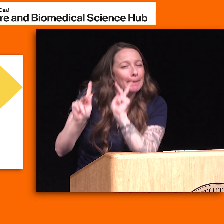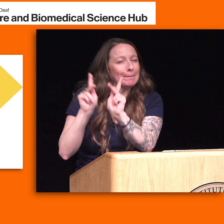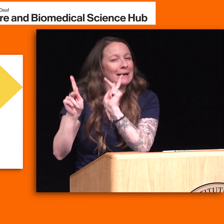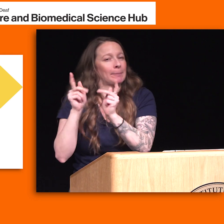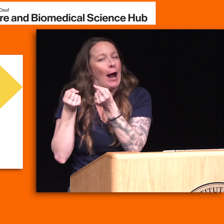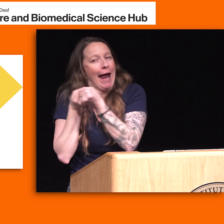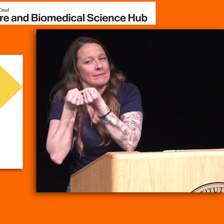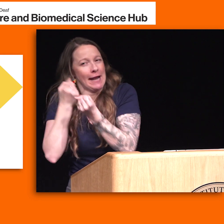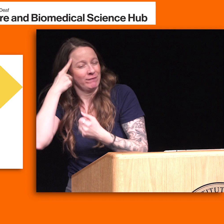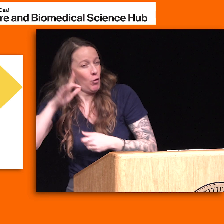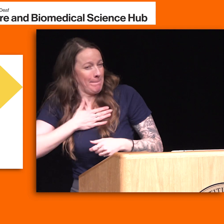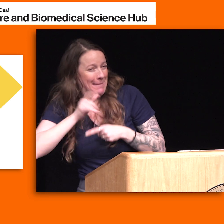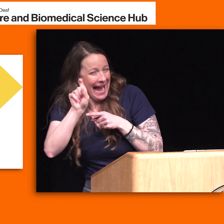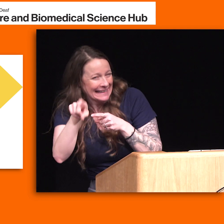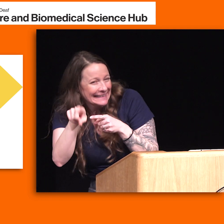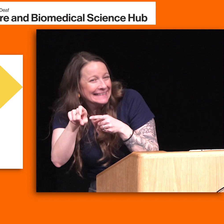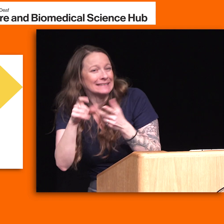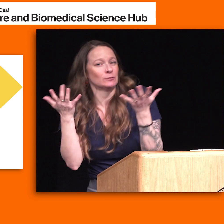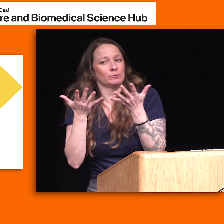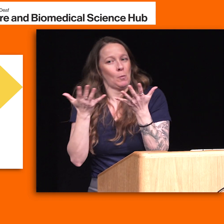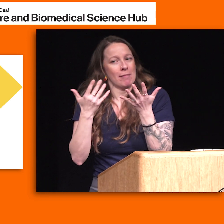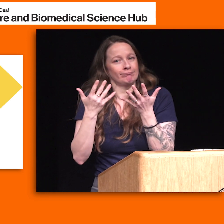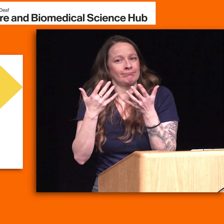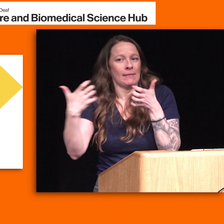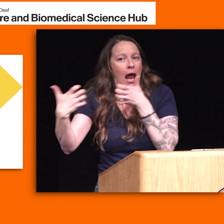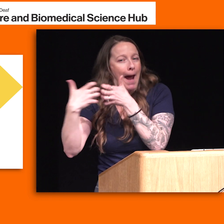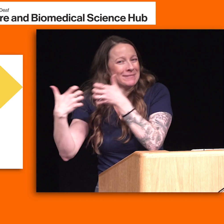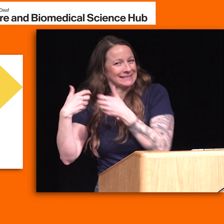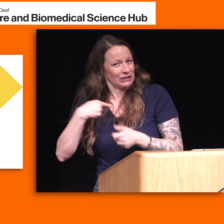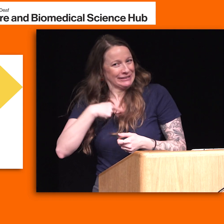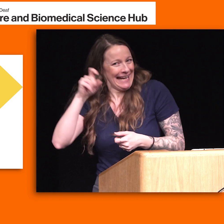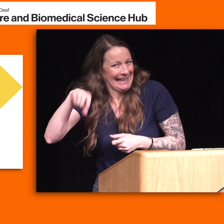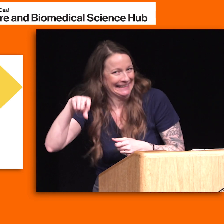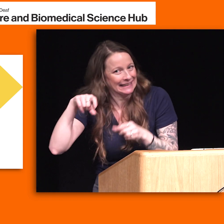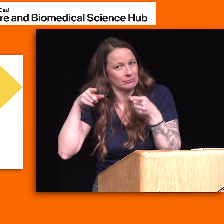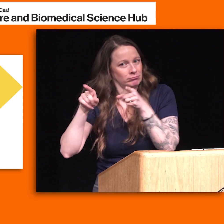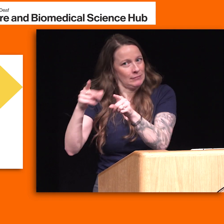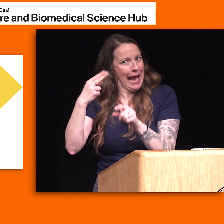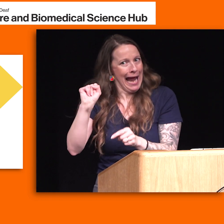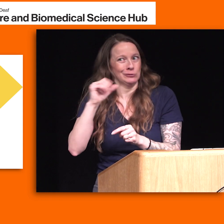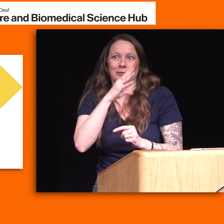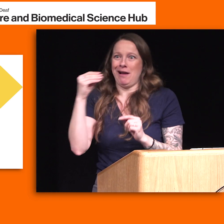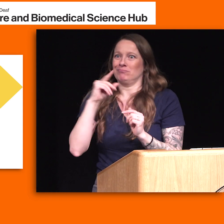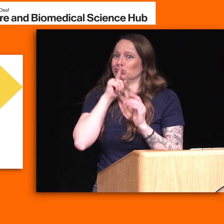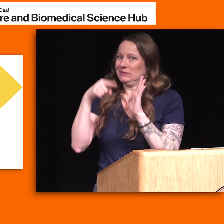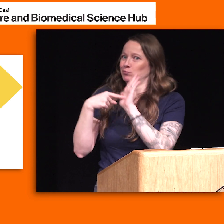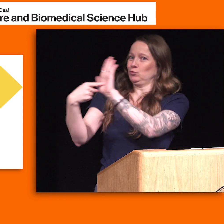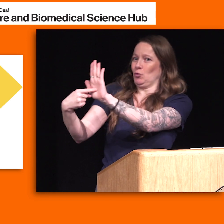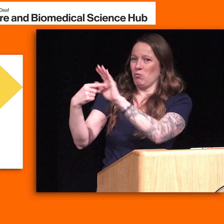and working with hearing people and advocating for my own needs and accommodations that I needed during high school